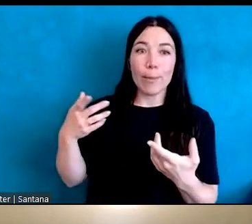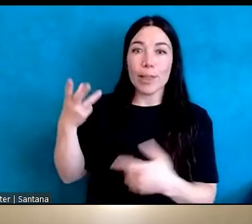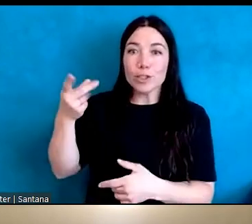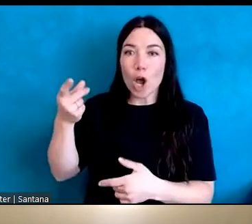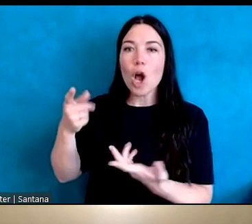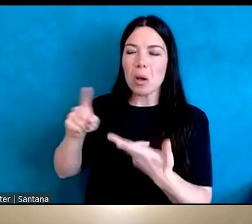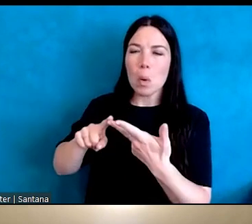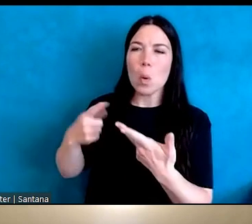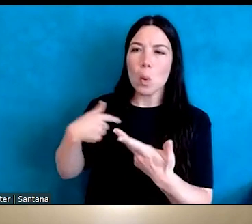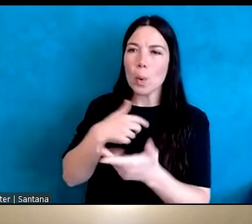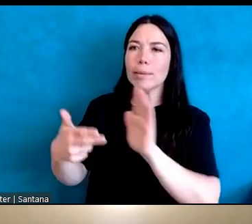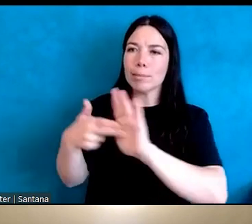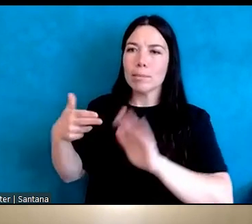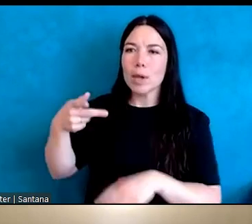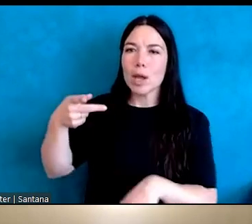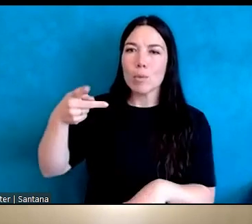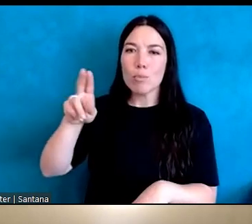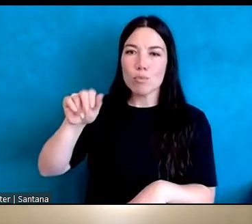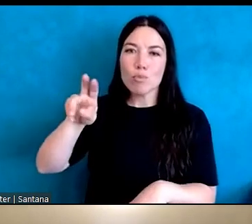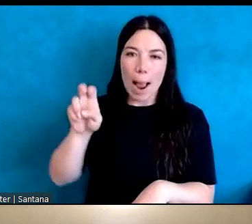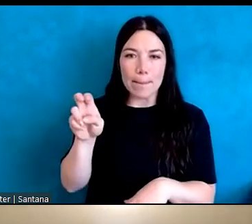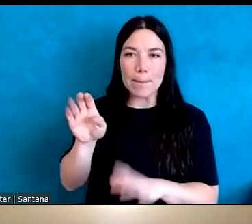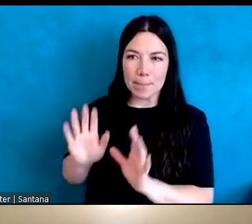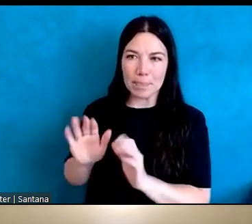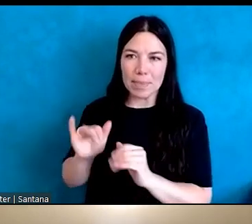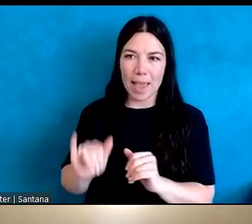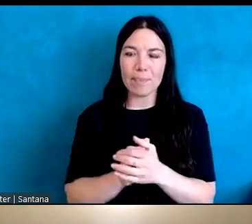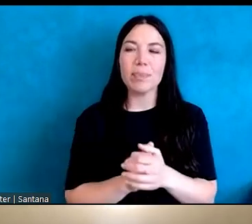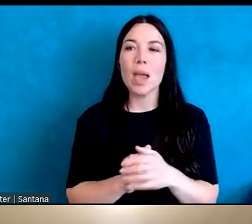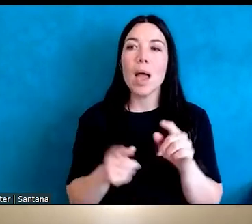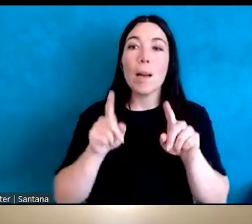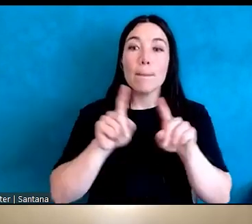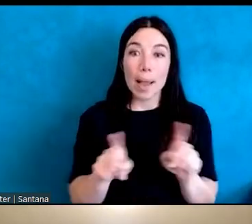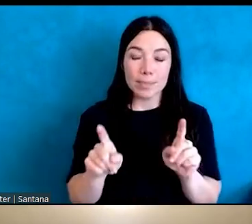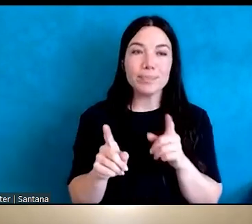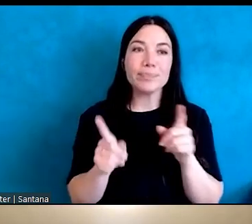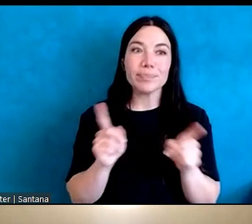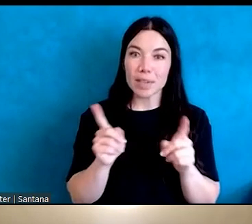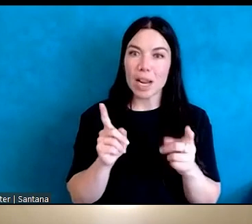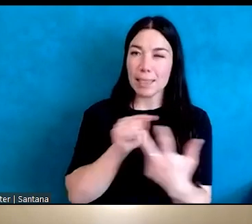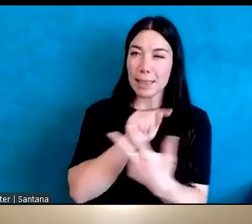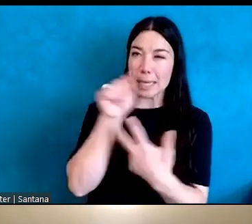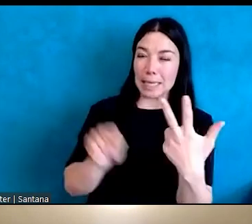Now, importantly, these two forms of priming have been argued to be due to two different mechanisms.